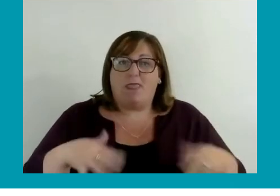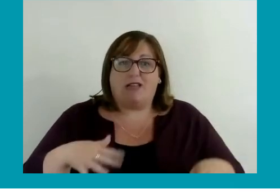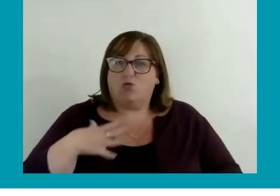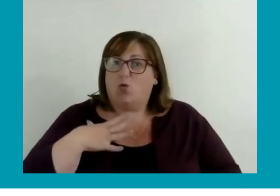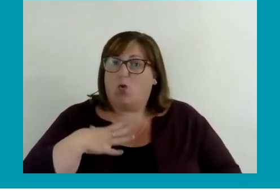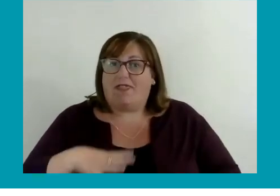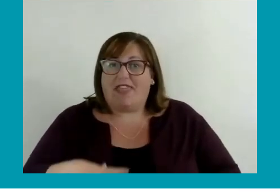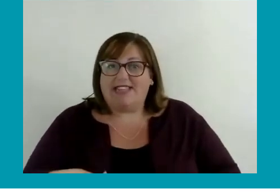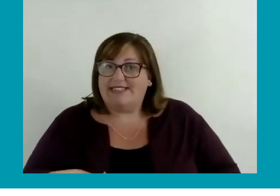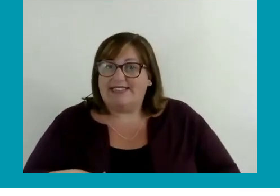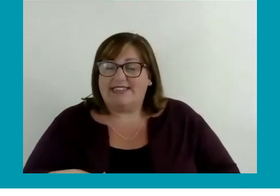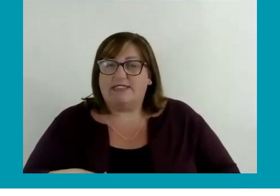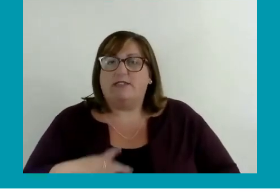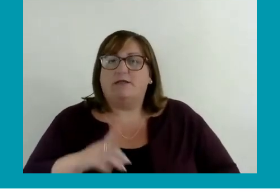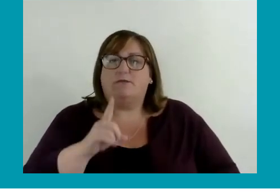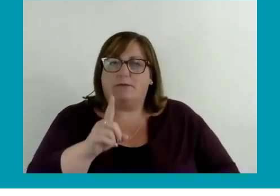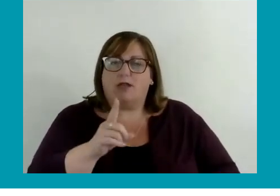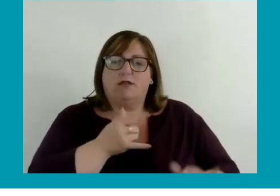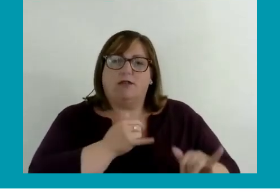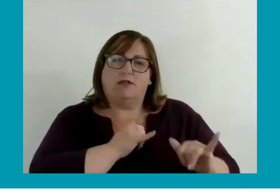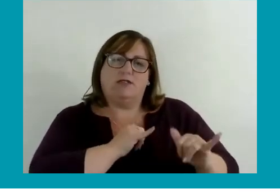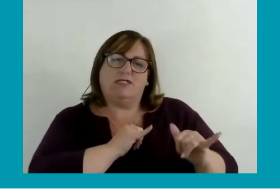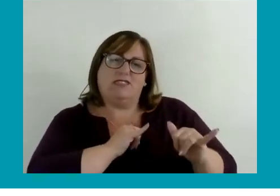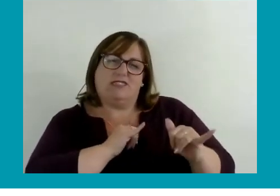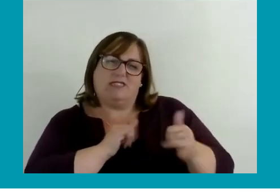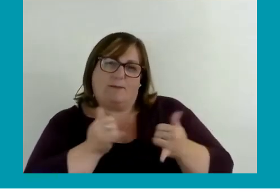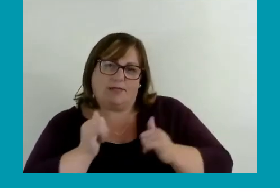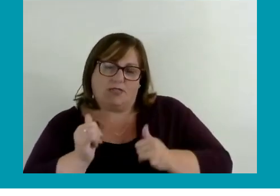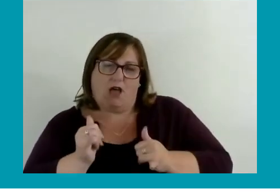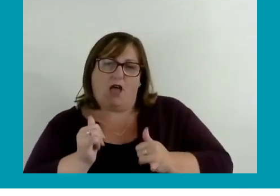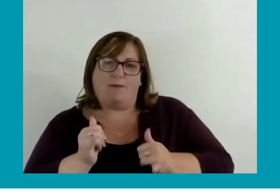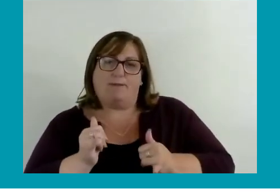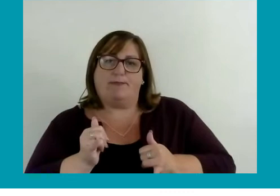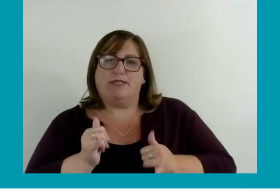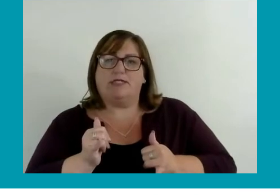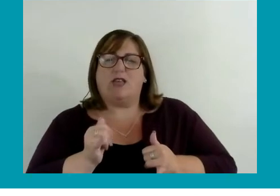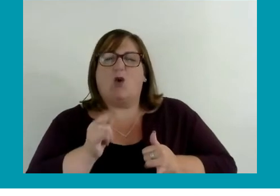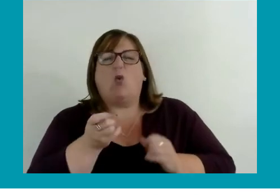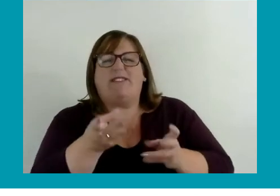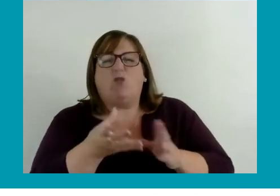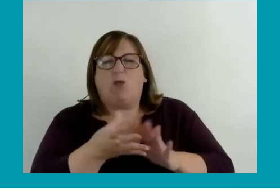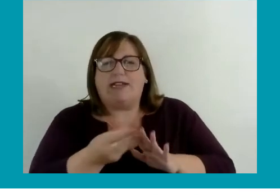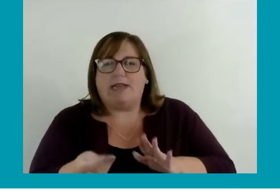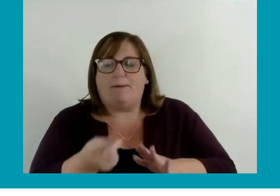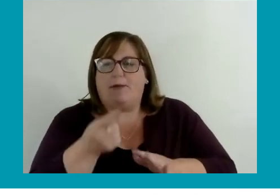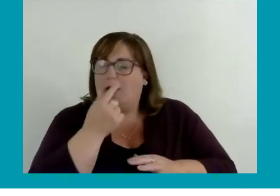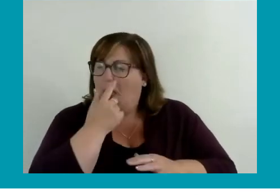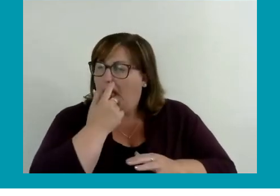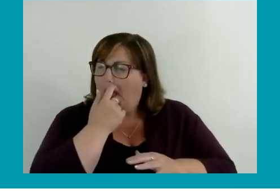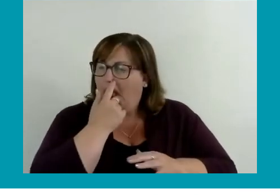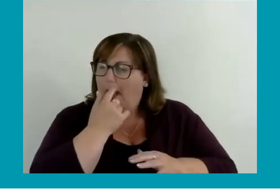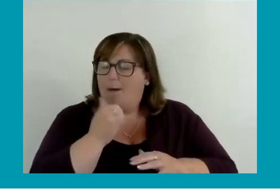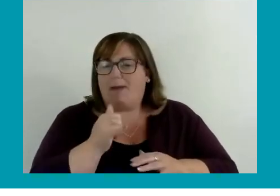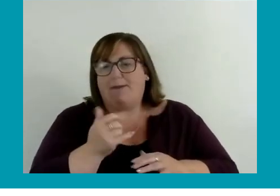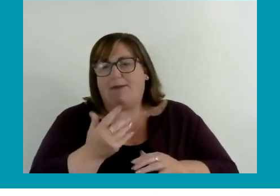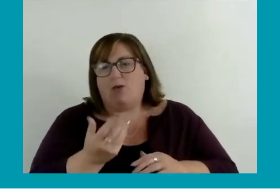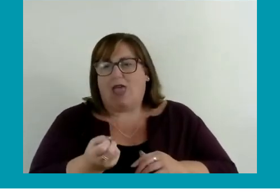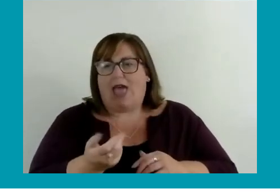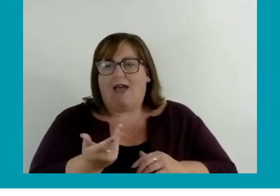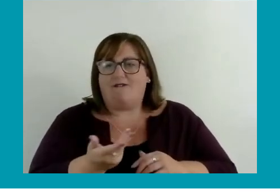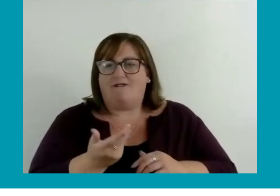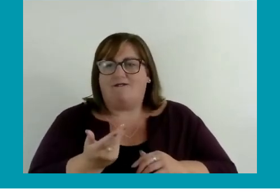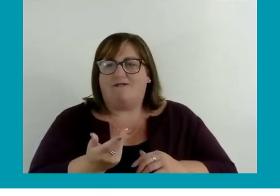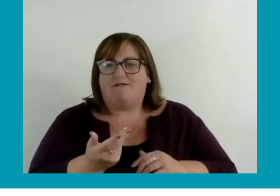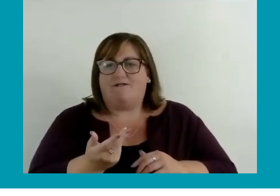sometimes we may have let me give you an example we might have the national autistic society